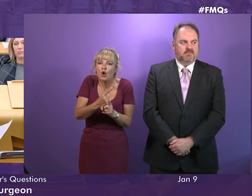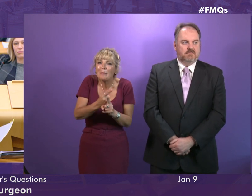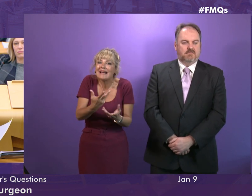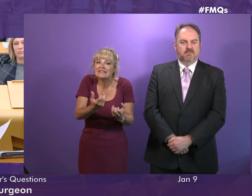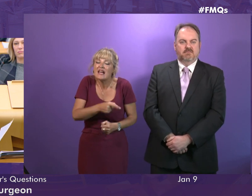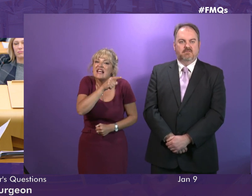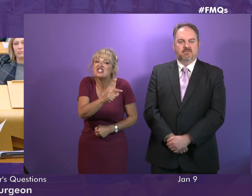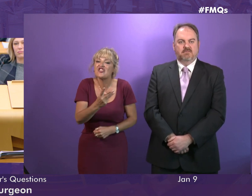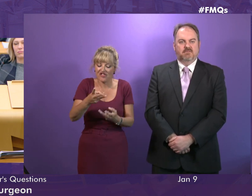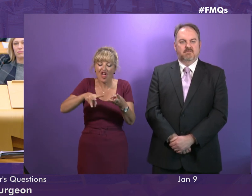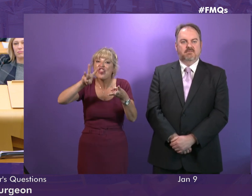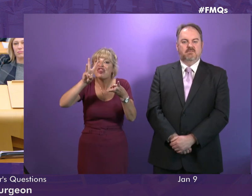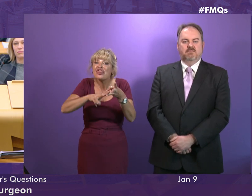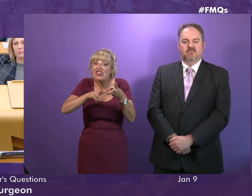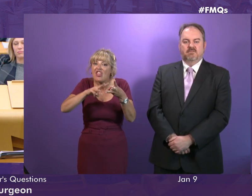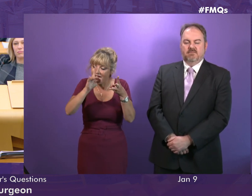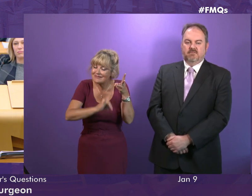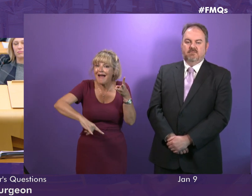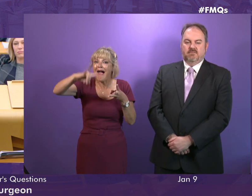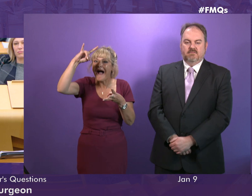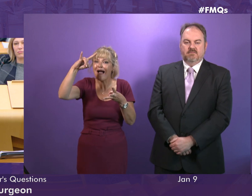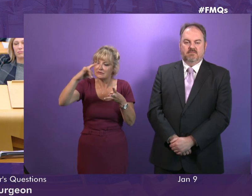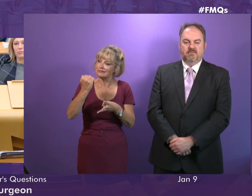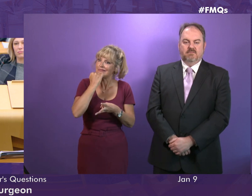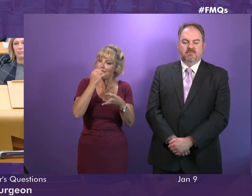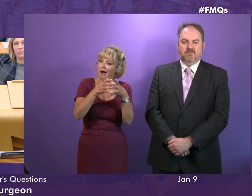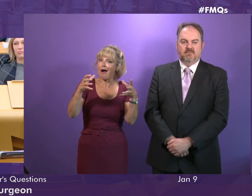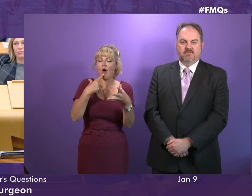the third-highest number of acceptances on record, and the number of applicants who are